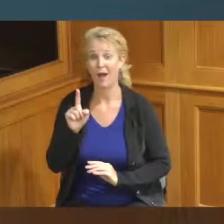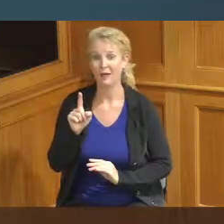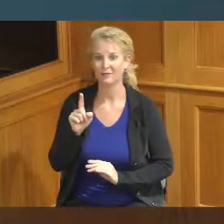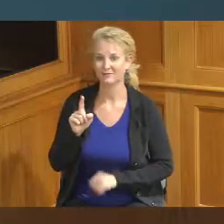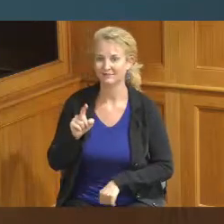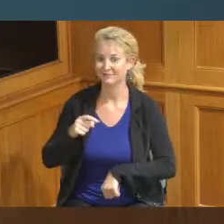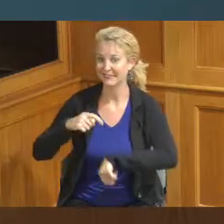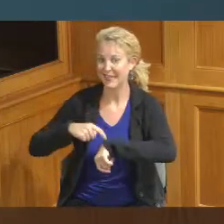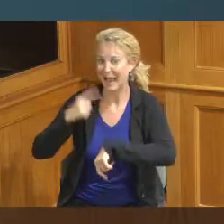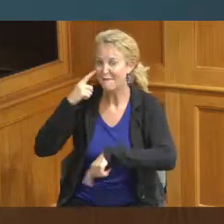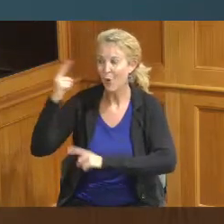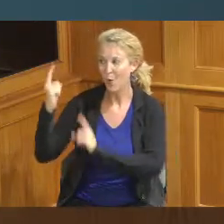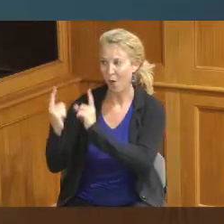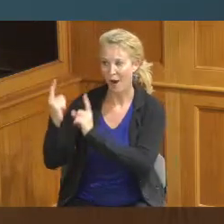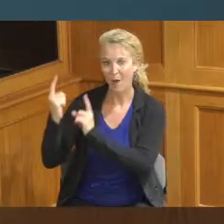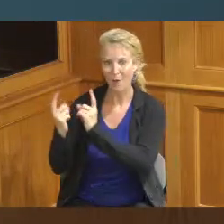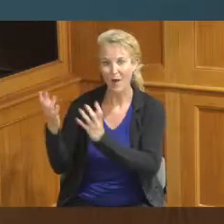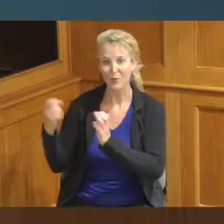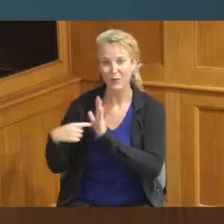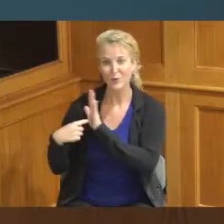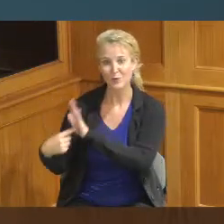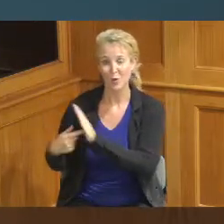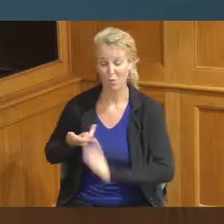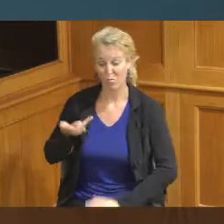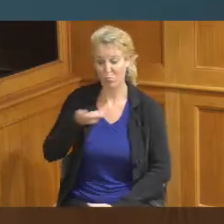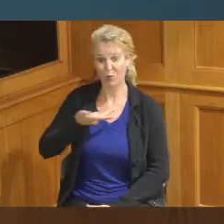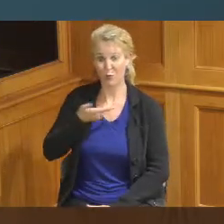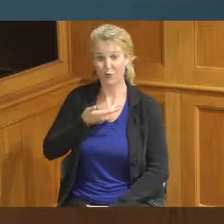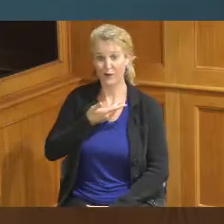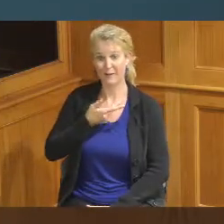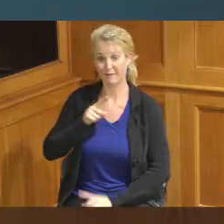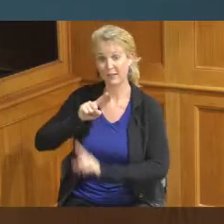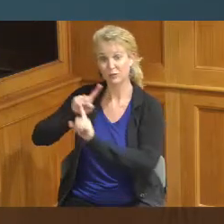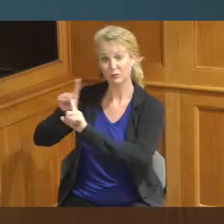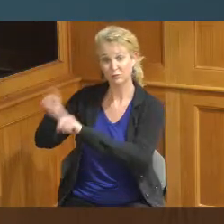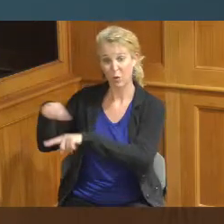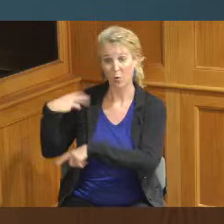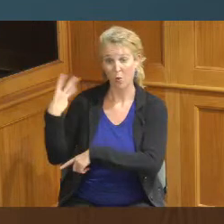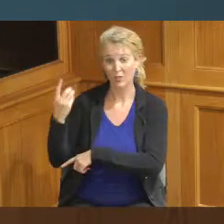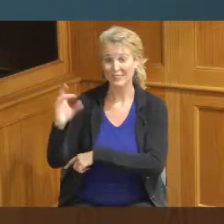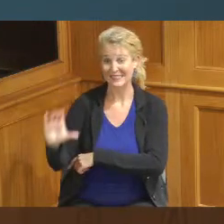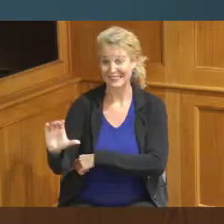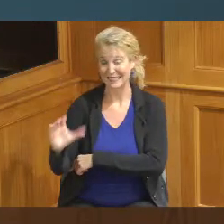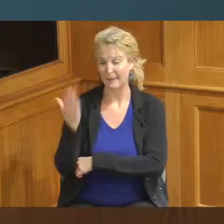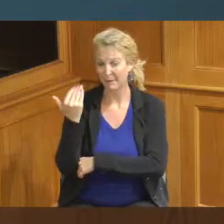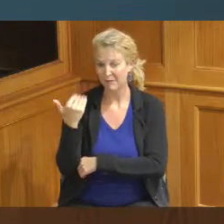us to get some one-on-one time all three of us went to Washington when they had Ohio counties